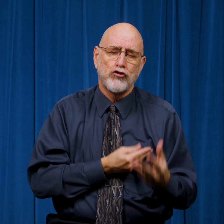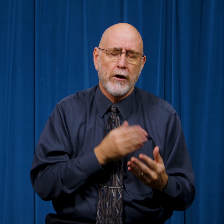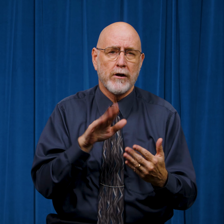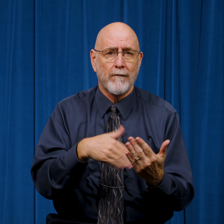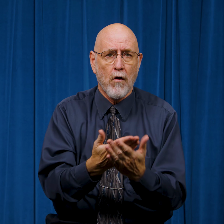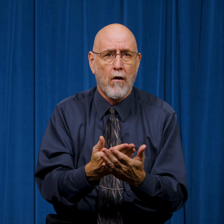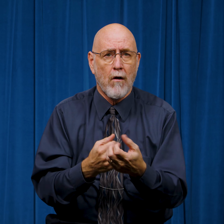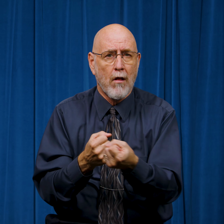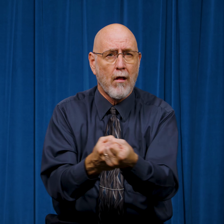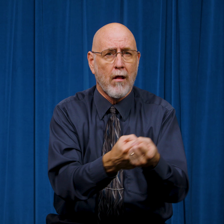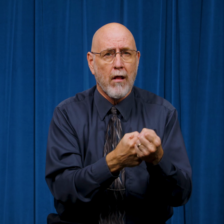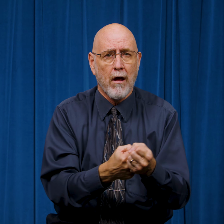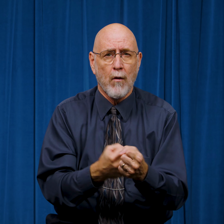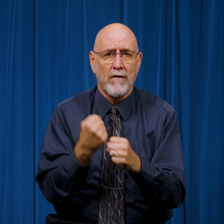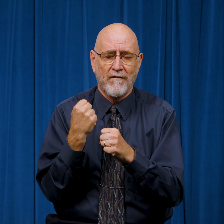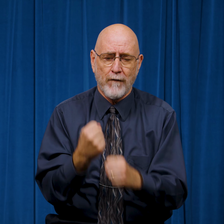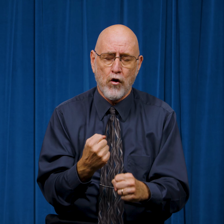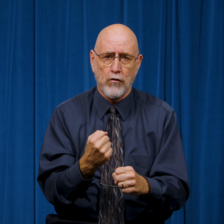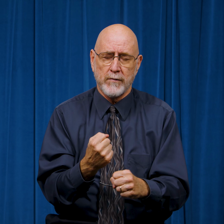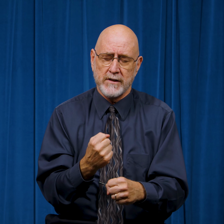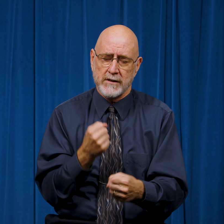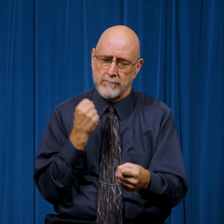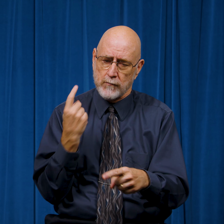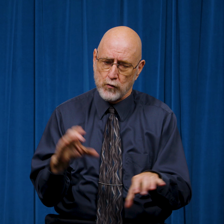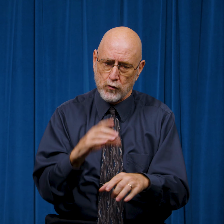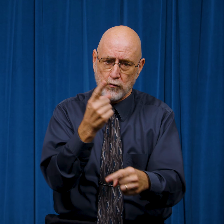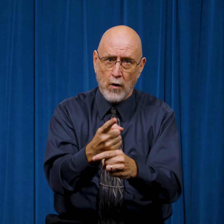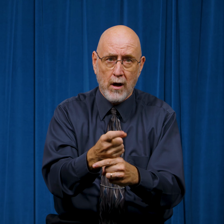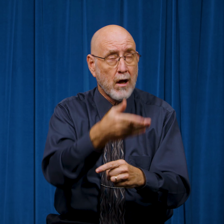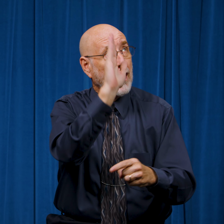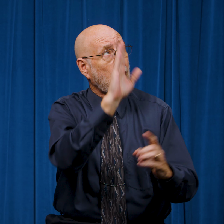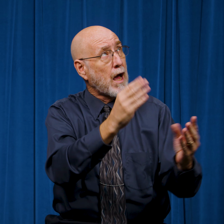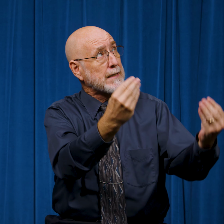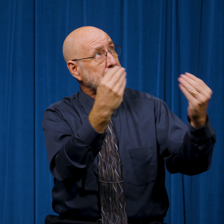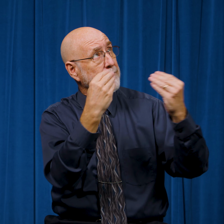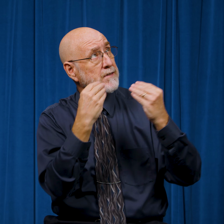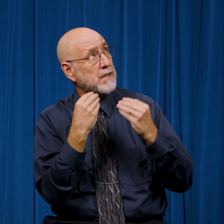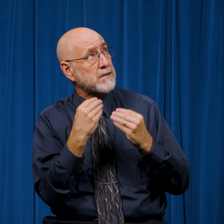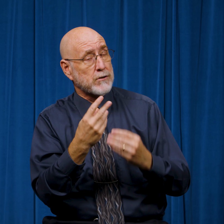with firmness in the right, as God gives us to see the right,